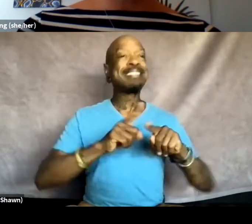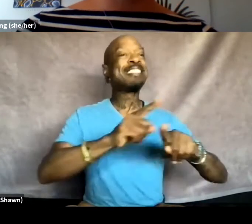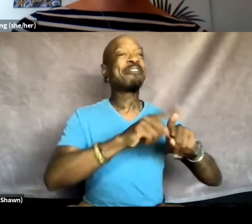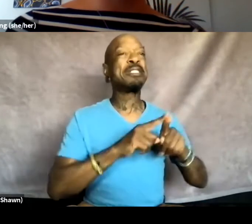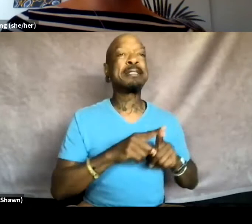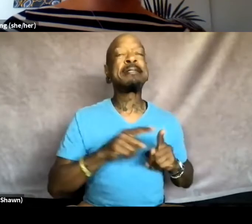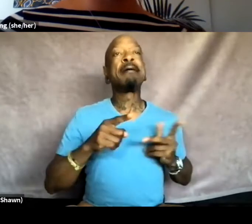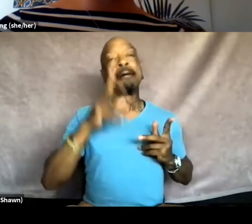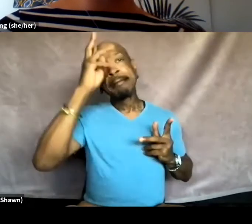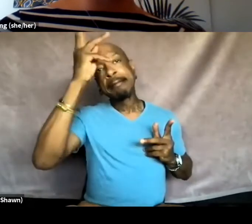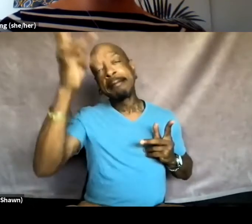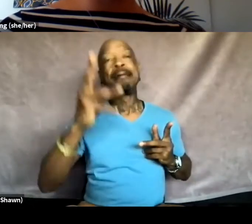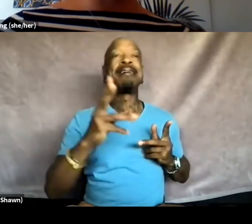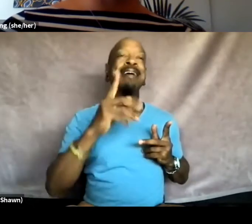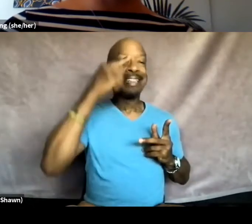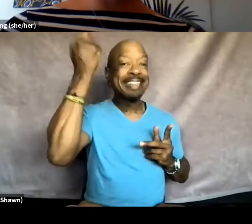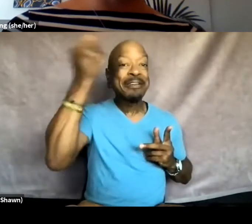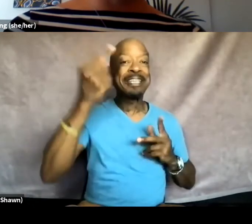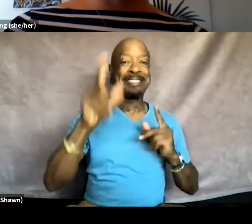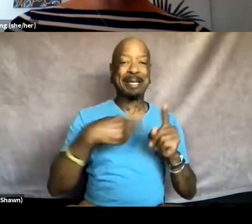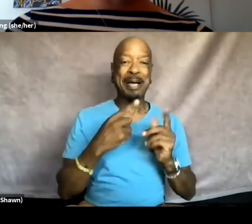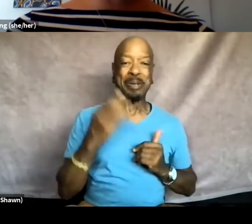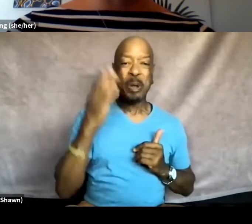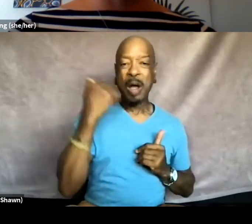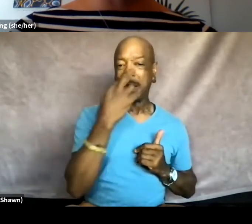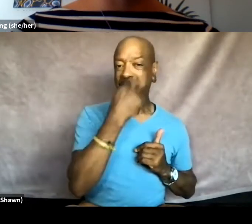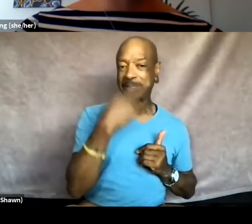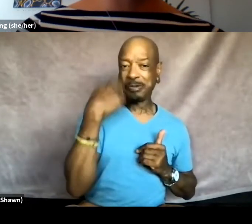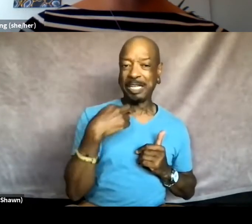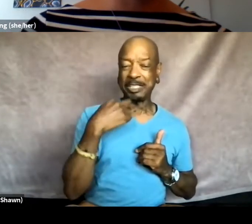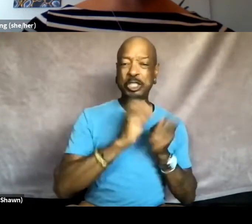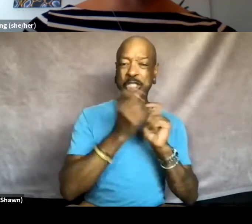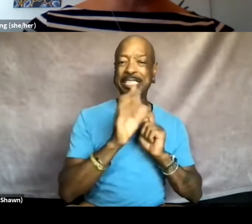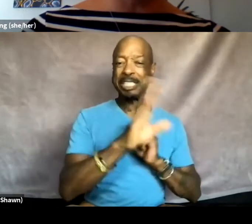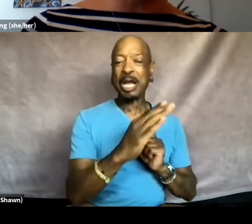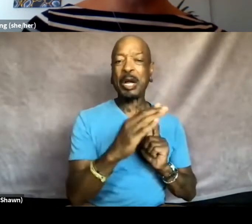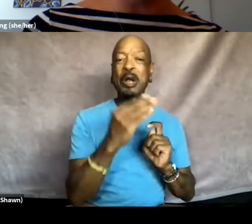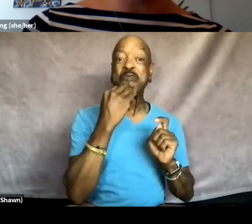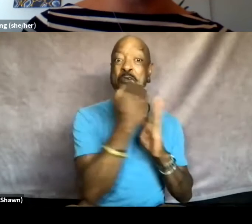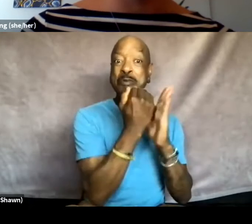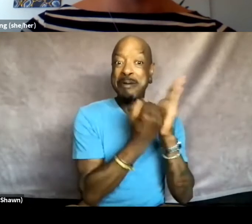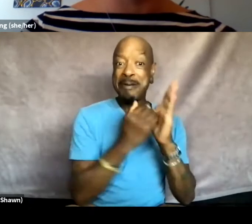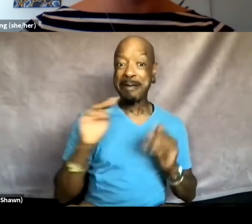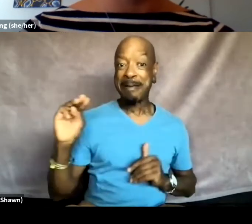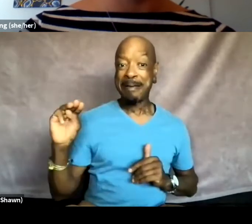about why a restaurant change their menu or. Keah Brown: things about like why.